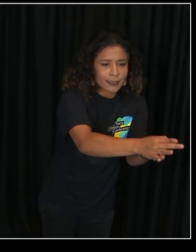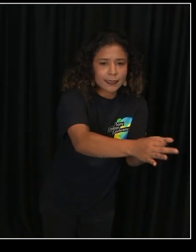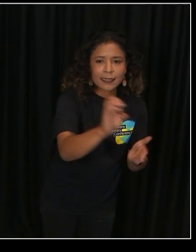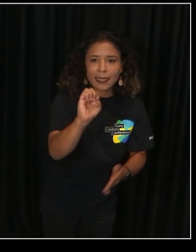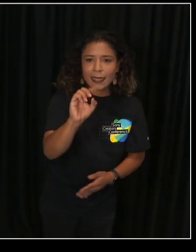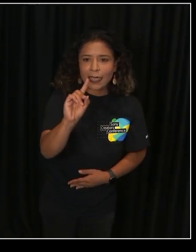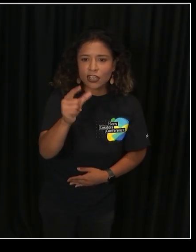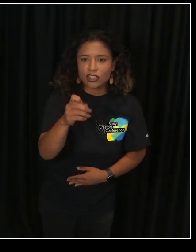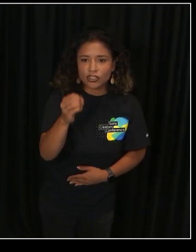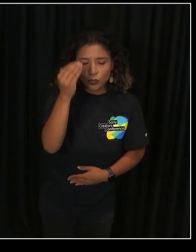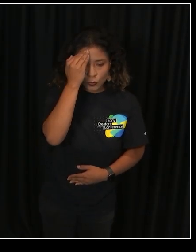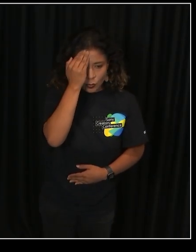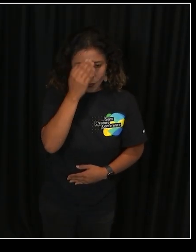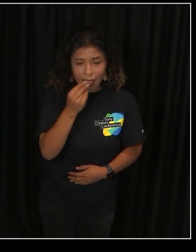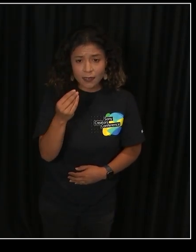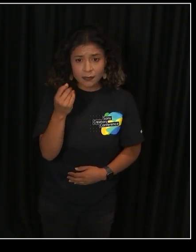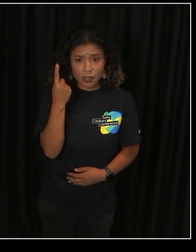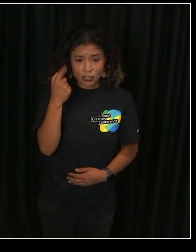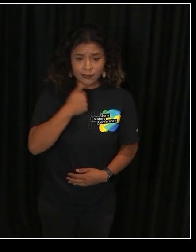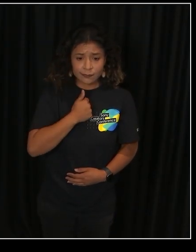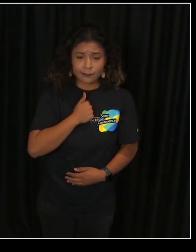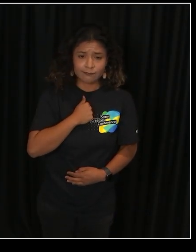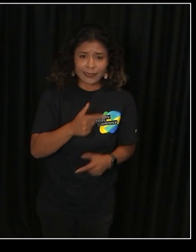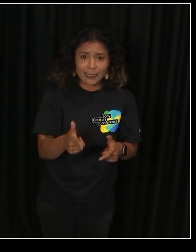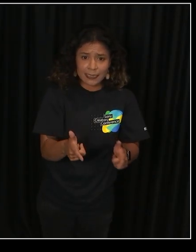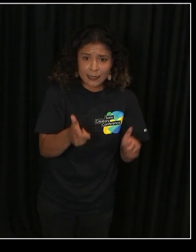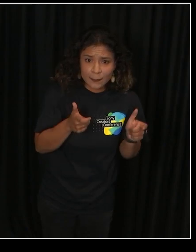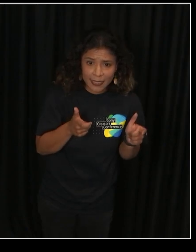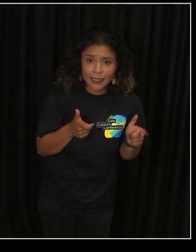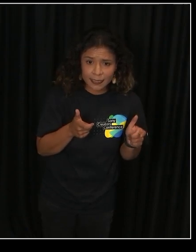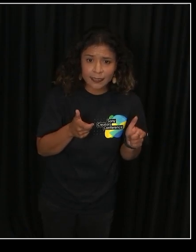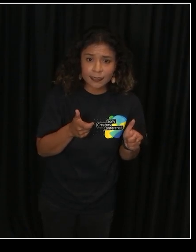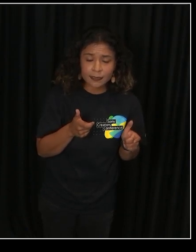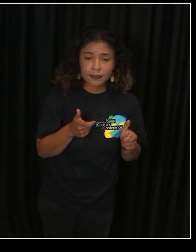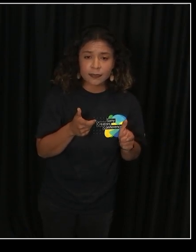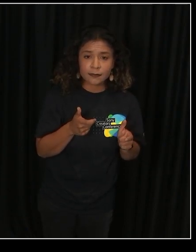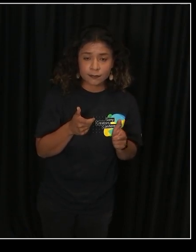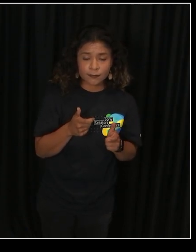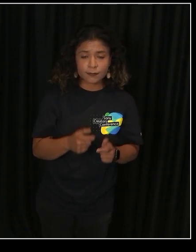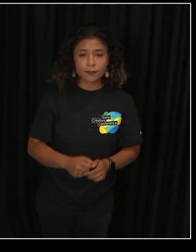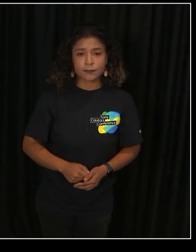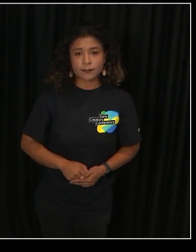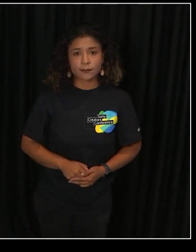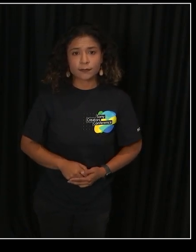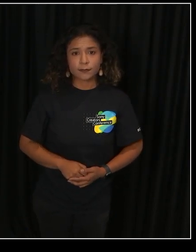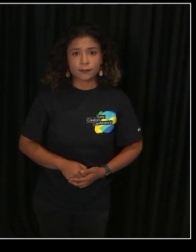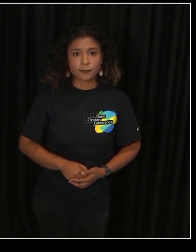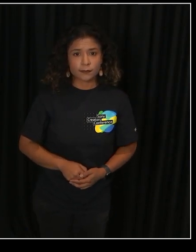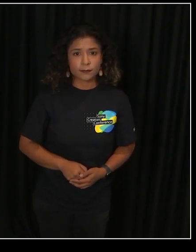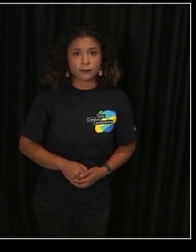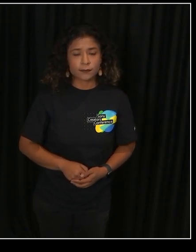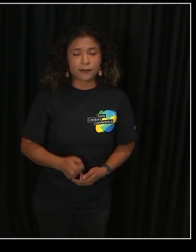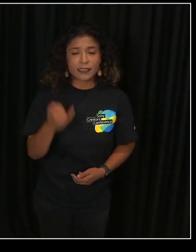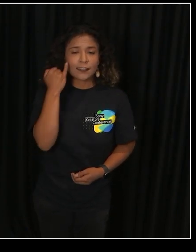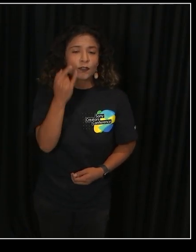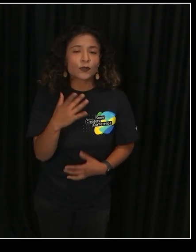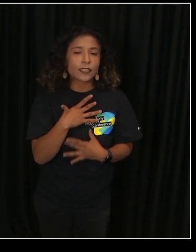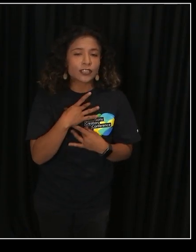and knows its speed down to a much finer level of detail, etc.. So if you're interested, we can talk,